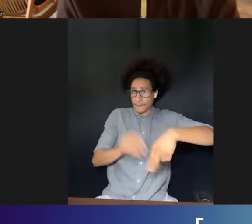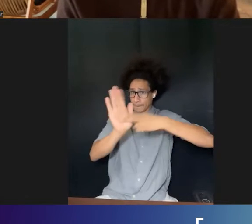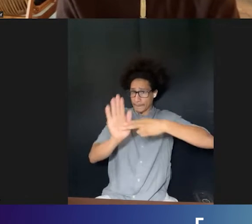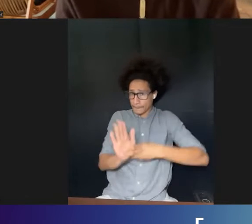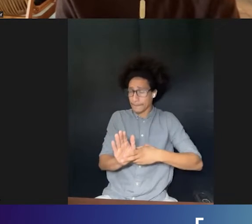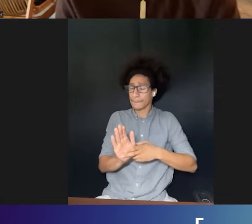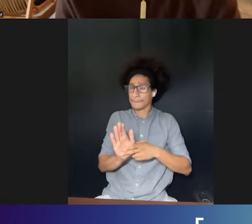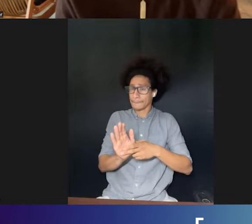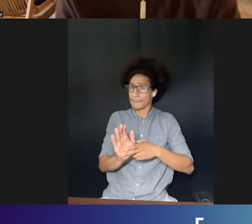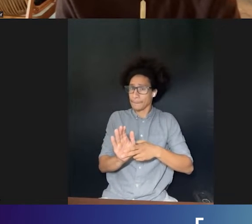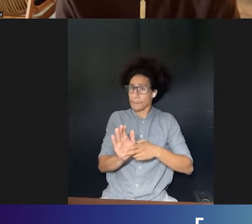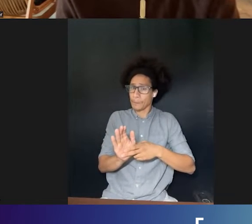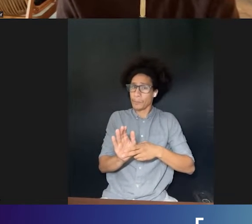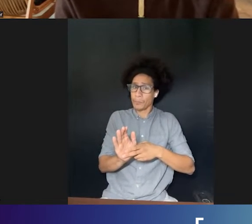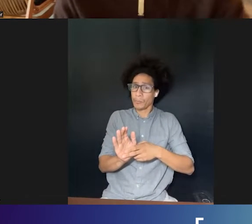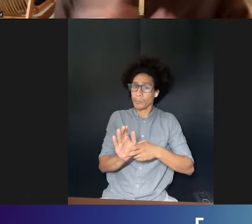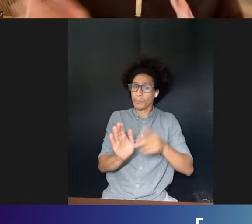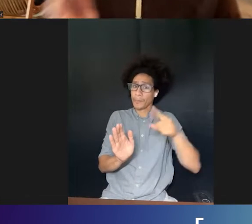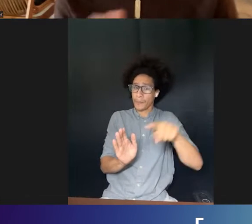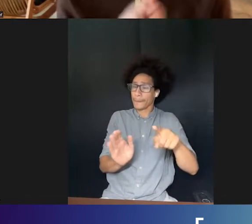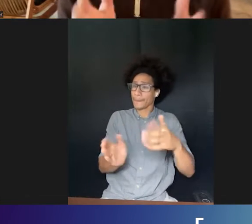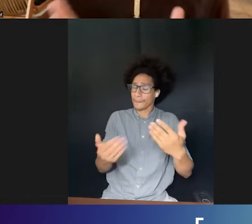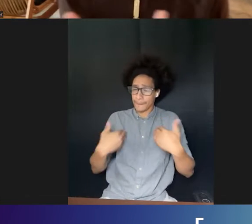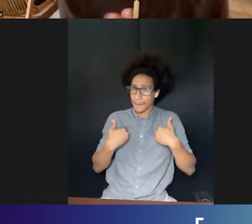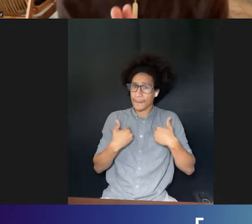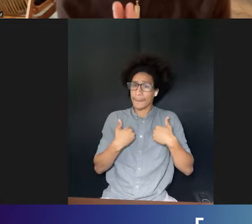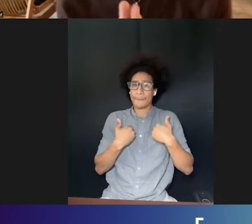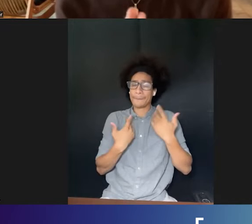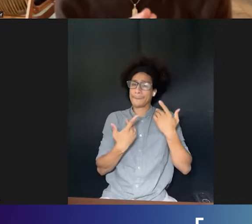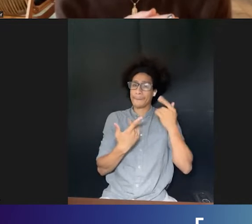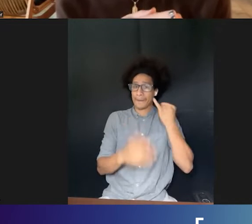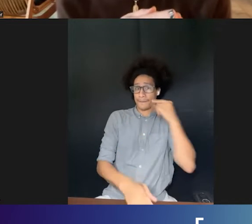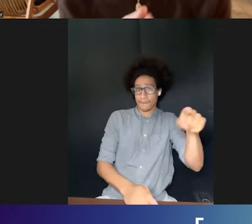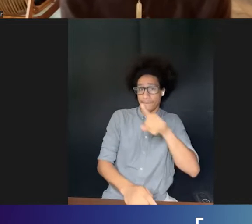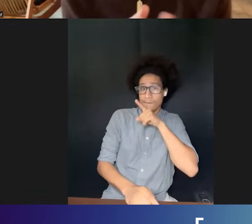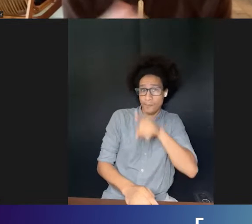they have especially, you know, if they are funding the majority of a production,